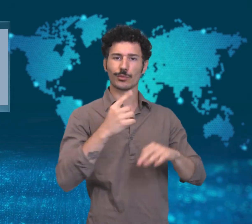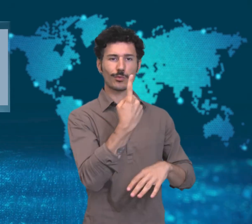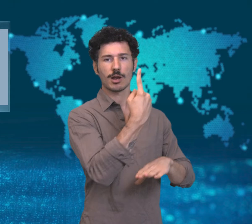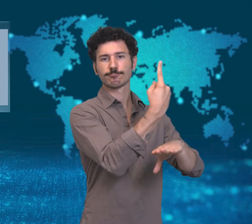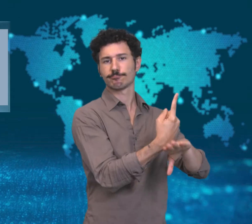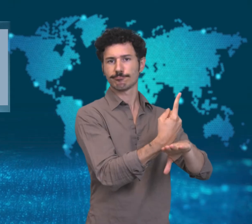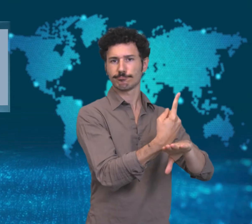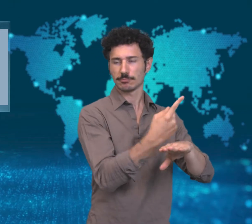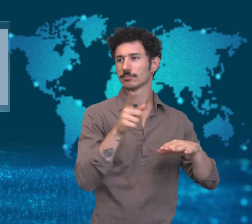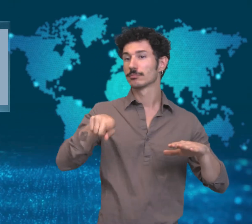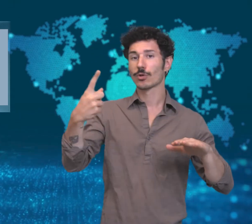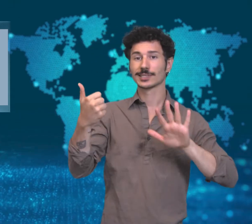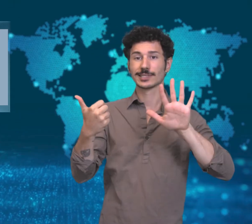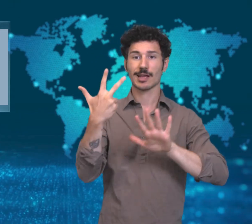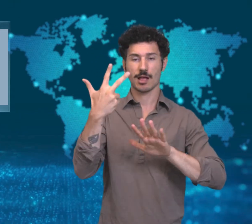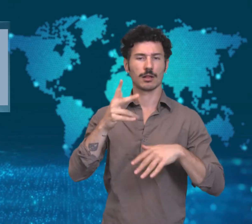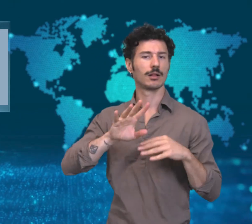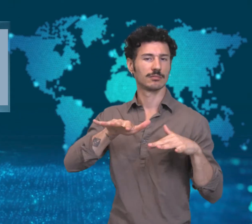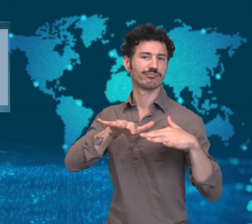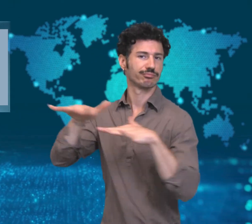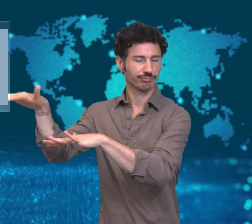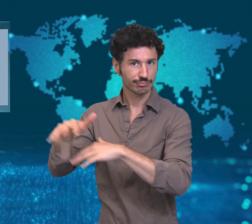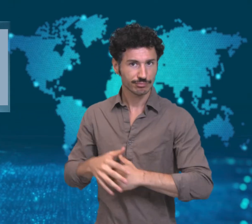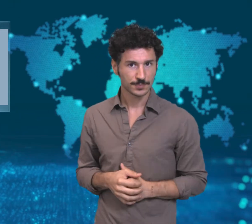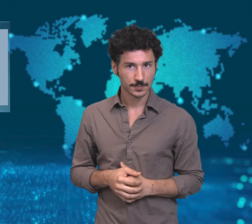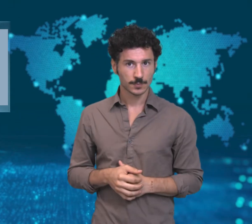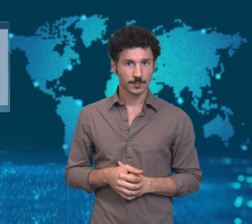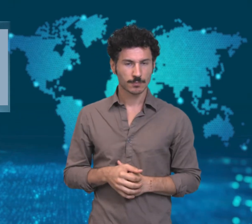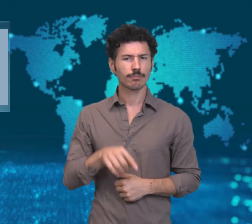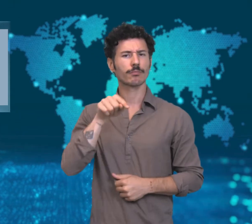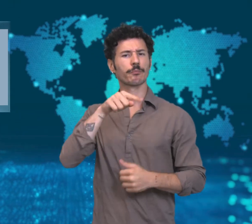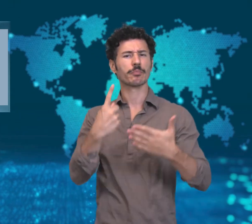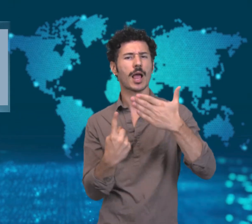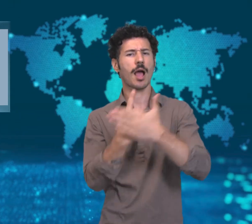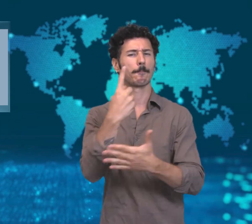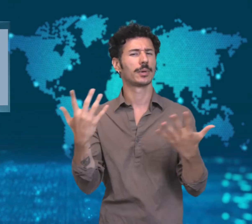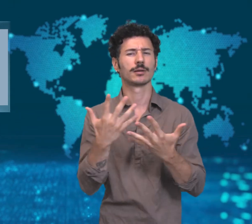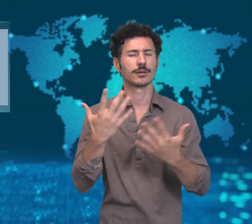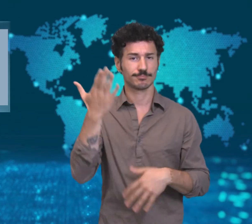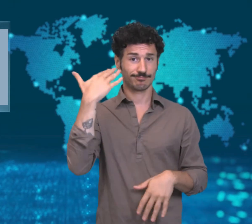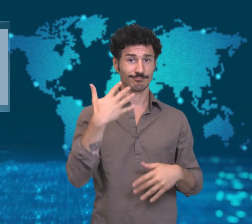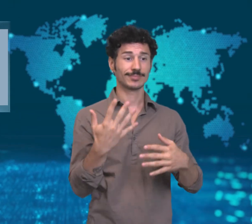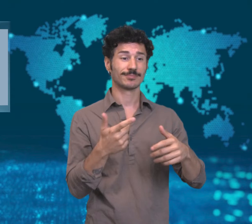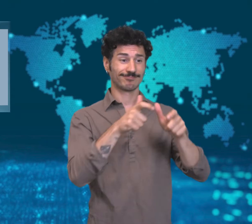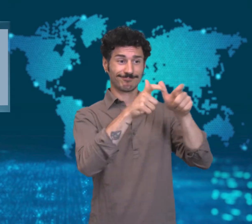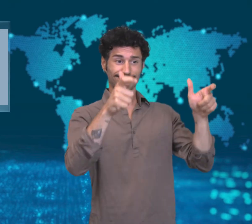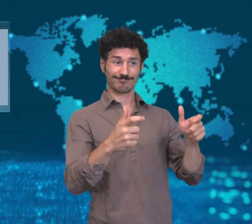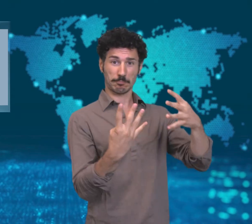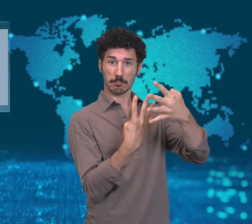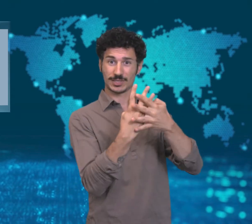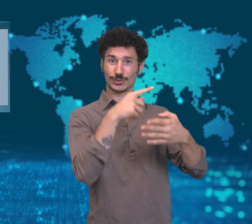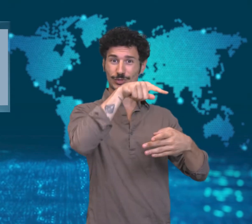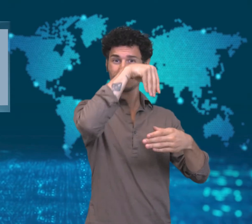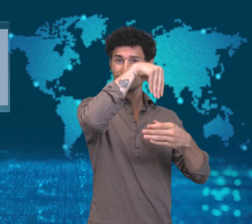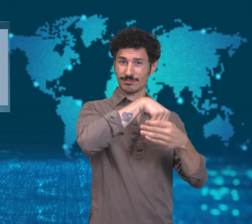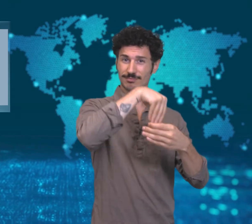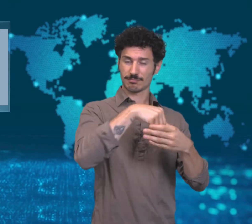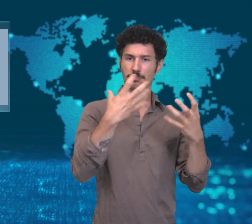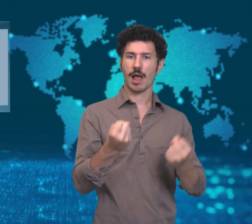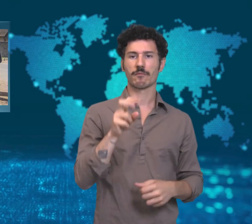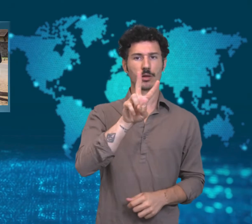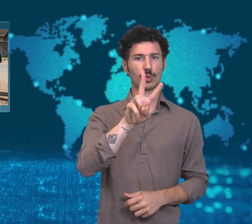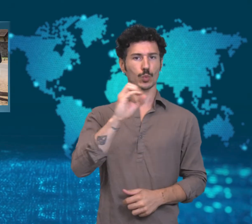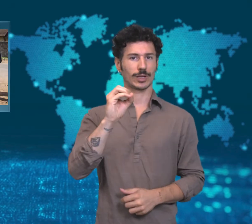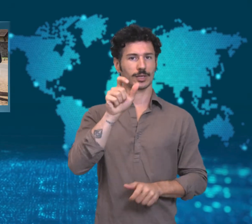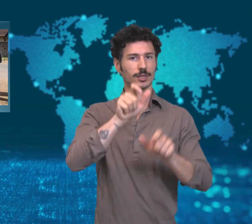At the time of the escape, 20 prison officers were supervising 451 inmates.